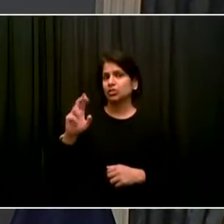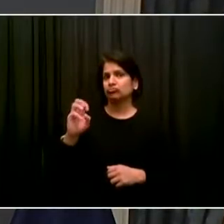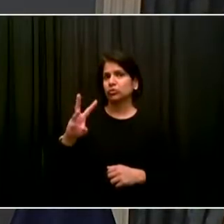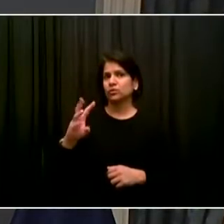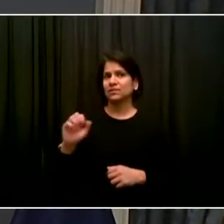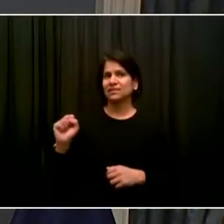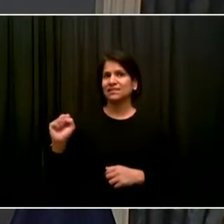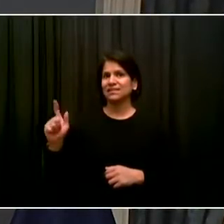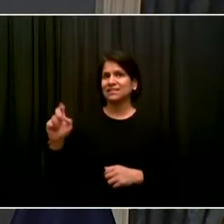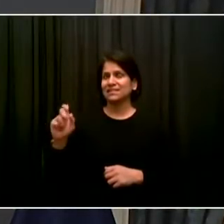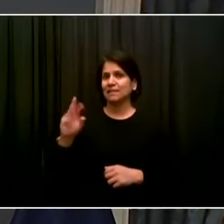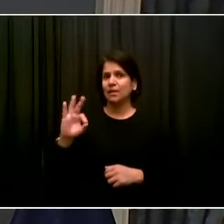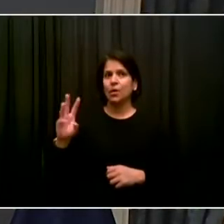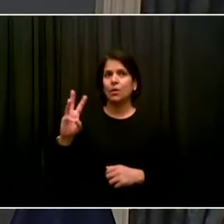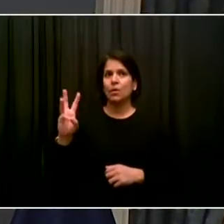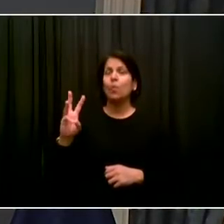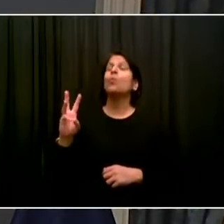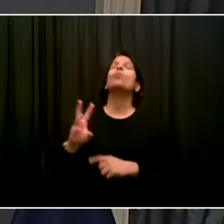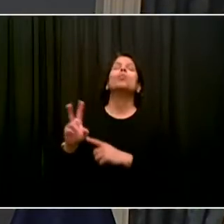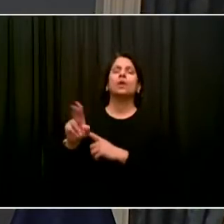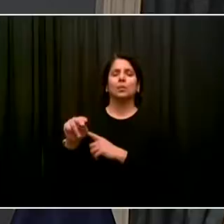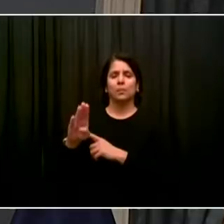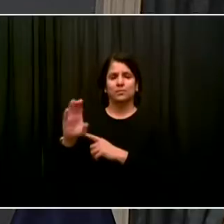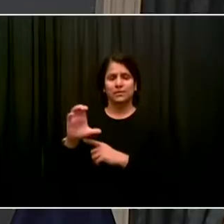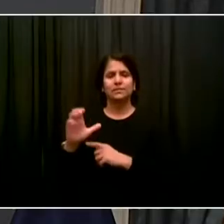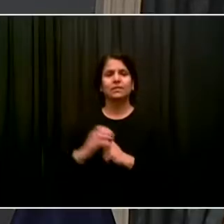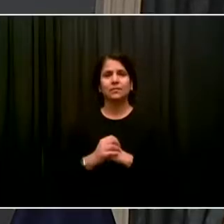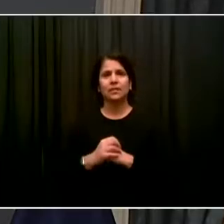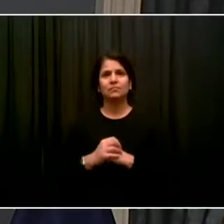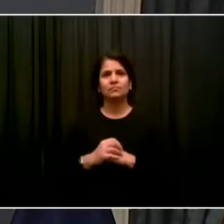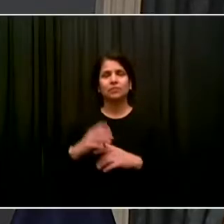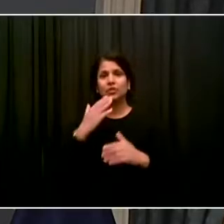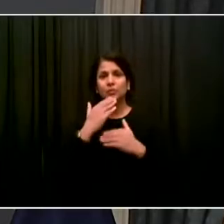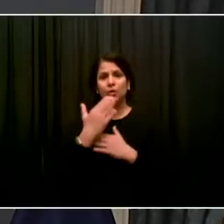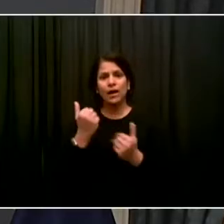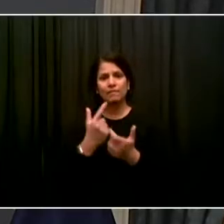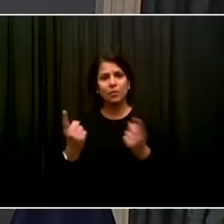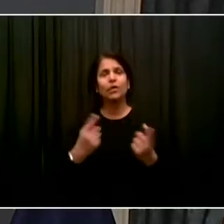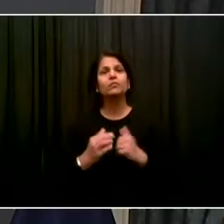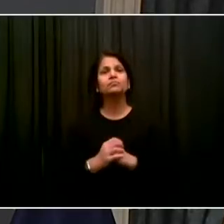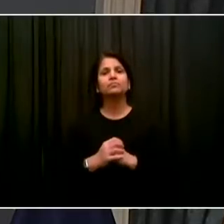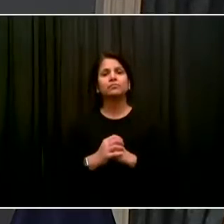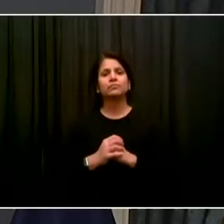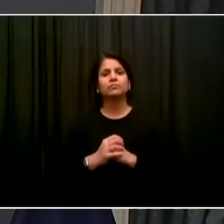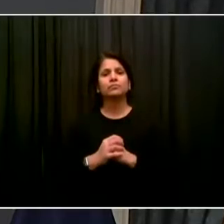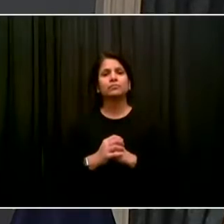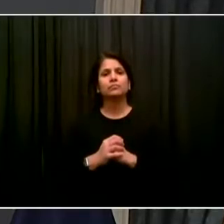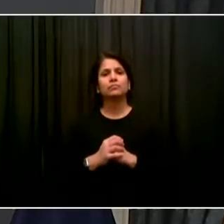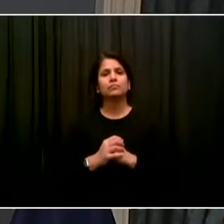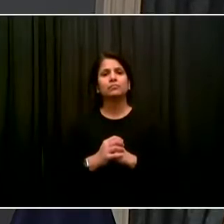THIS WILL BE A GREAT YEAR.